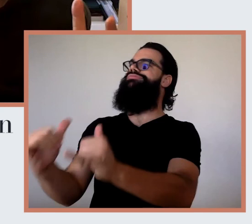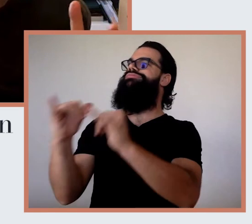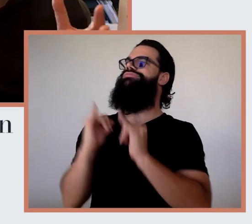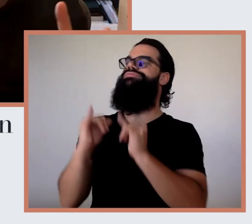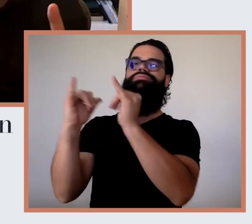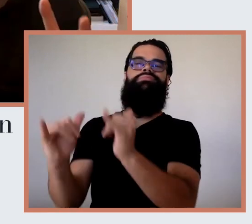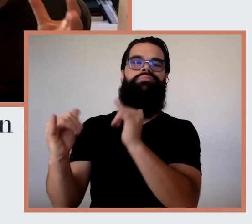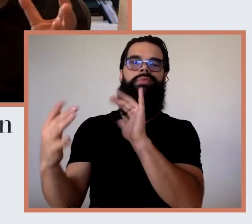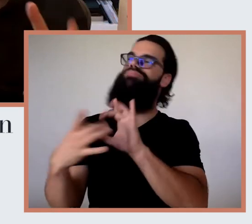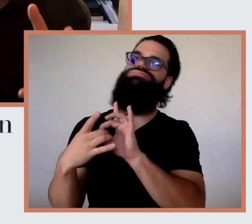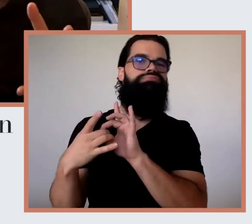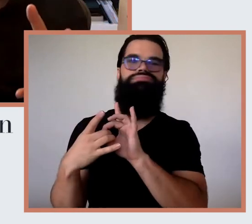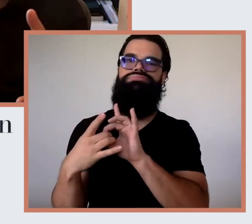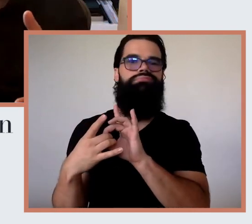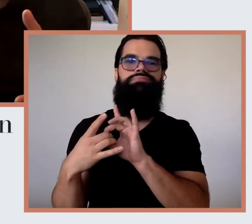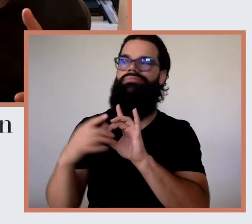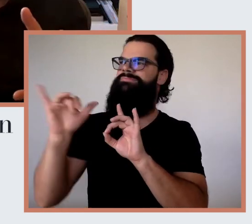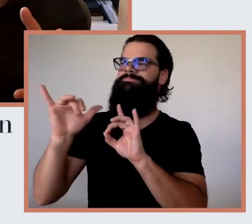you're going to be treated on equal footing.